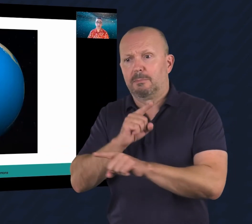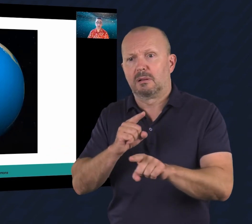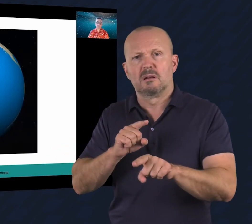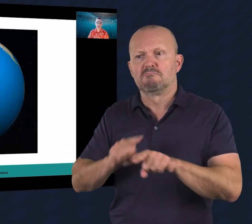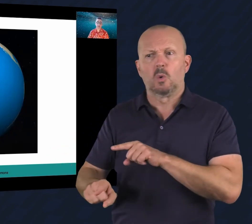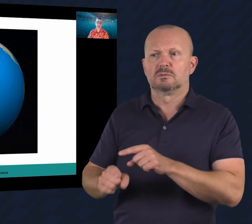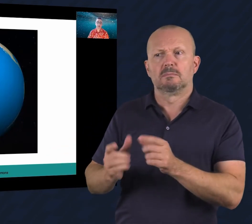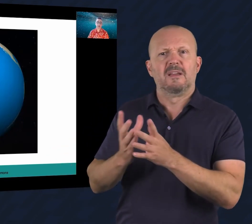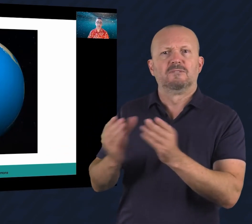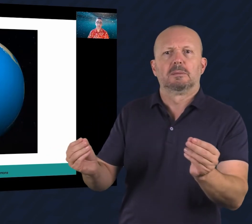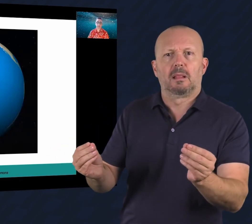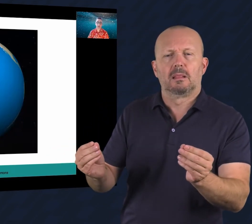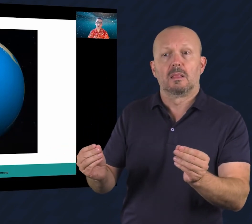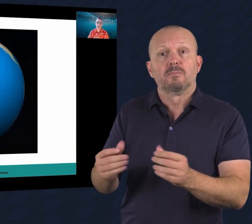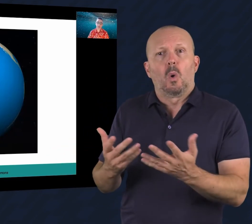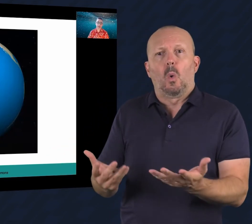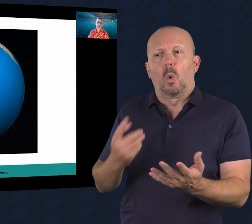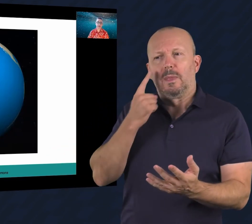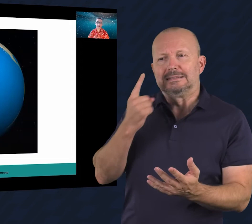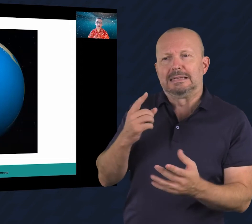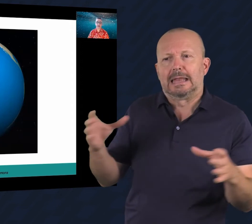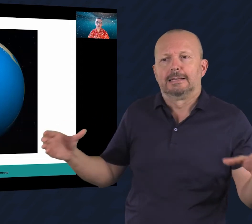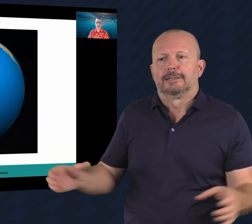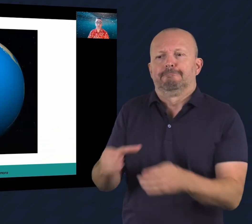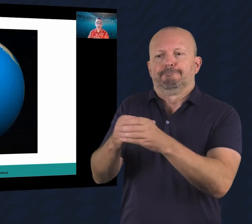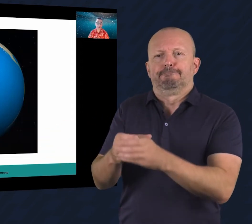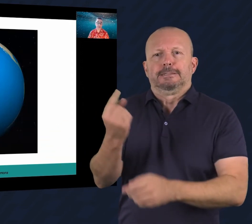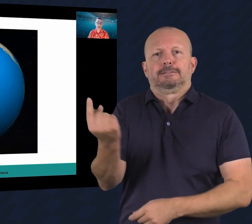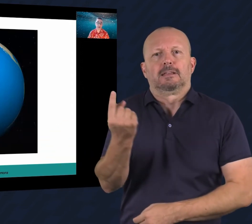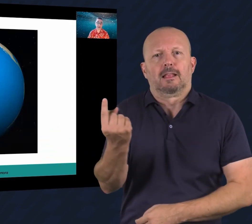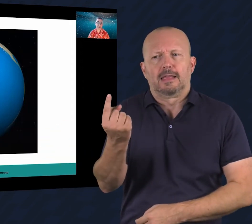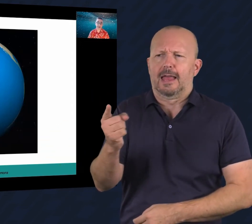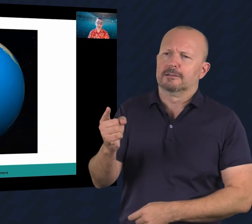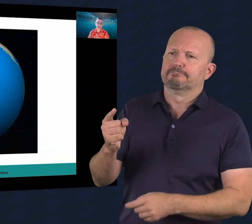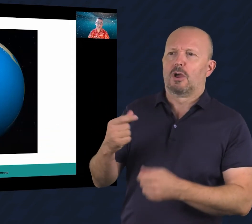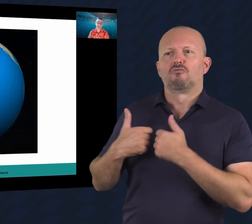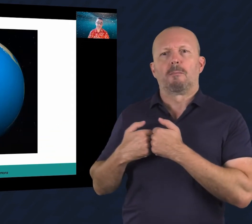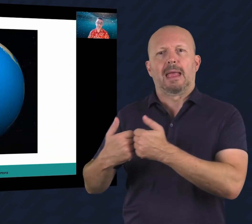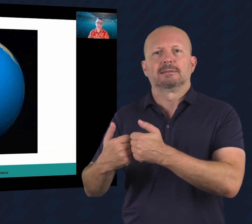are mostly invisible to us. Or they are seen as singular, remote, exotic, idyllic locations.